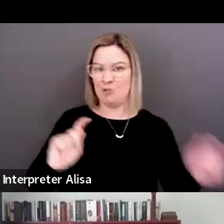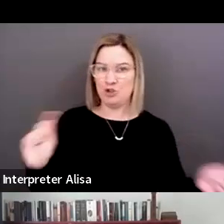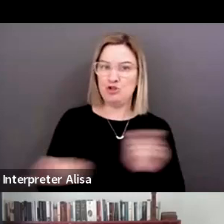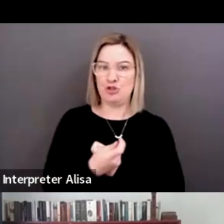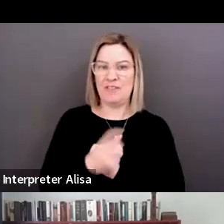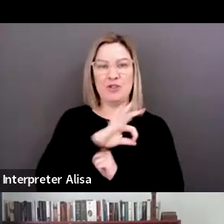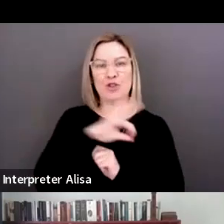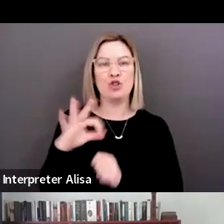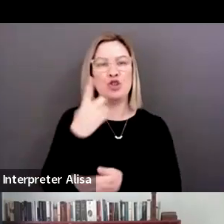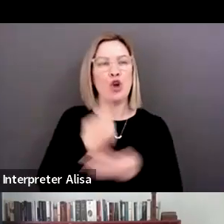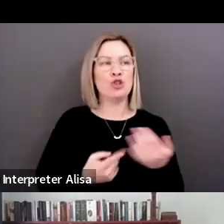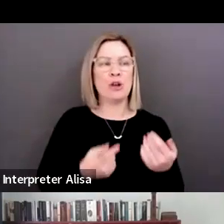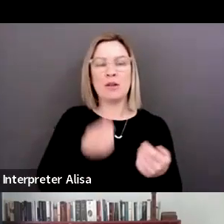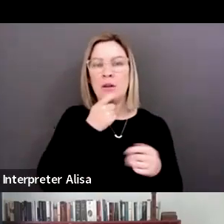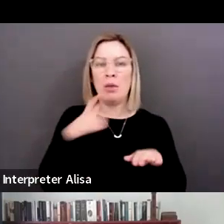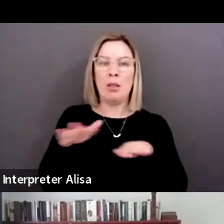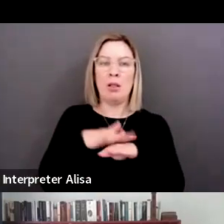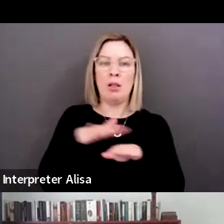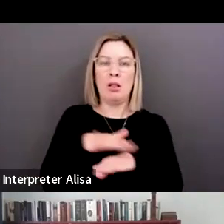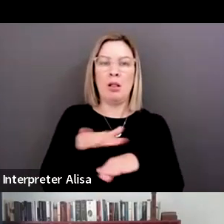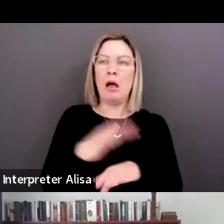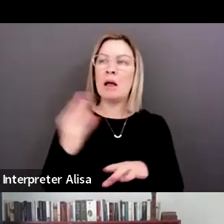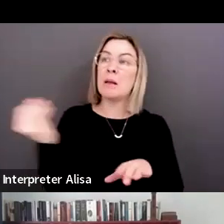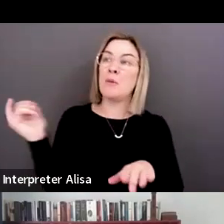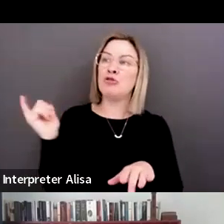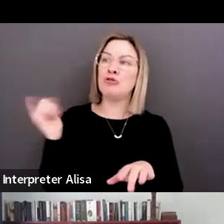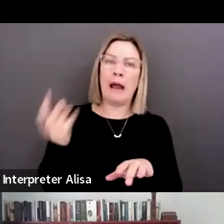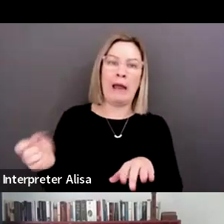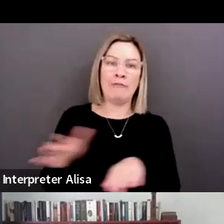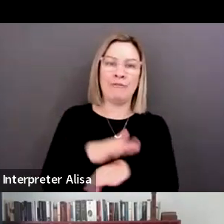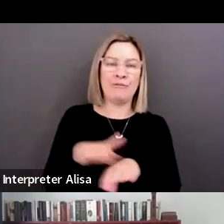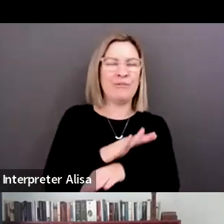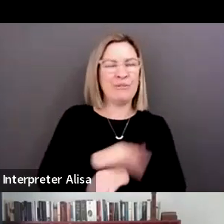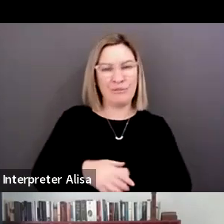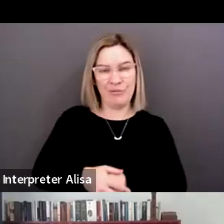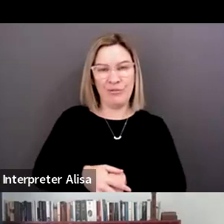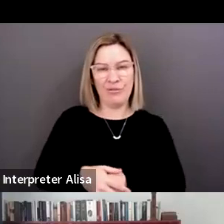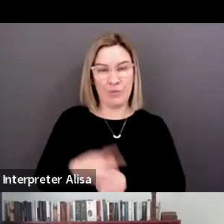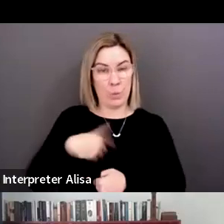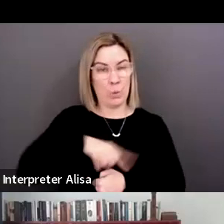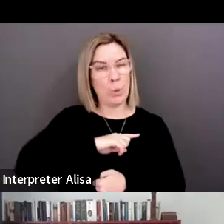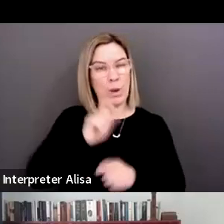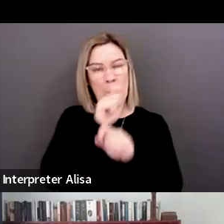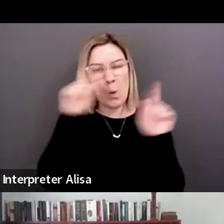bigger conversations around climate justice, but also, you know, deep paradigm shift rather than just business as usual but with a greenwash